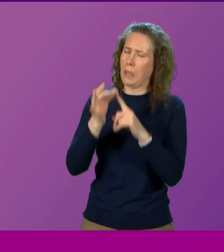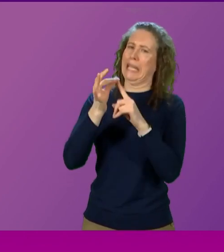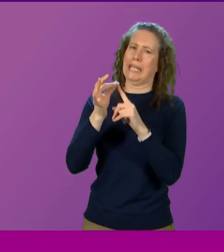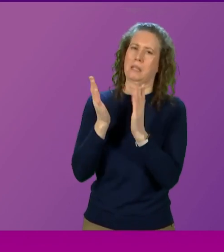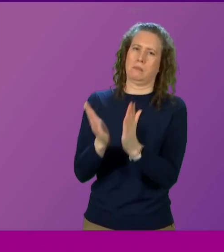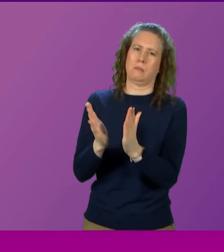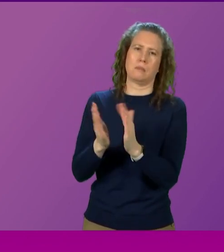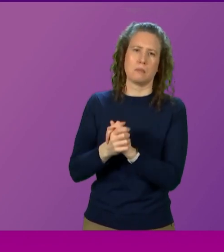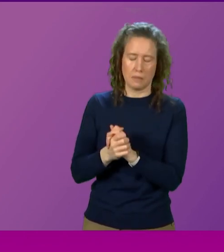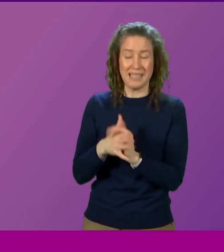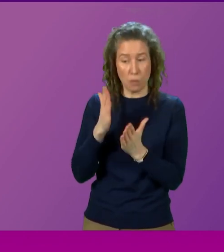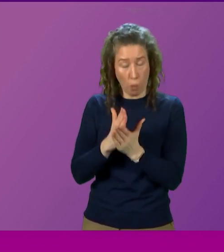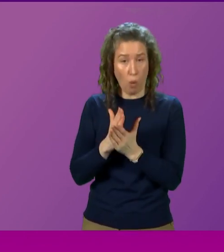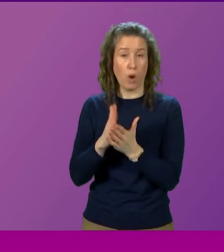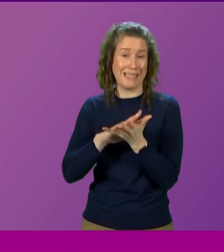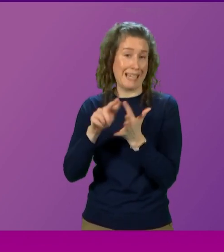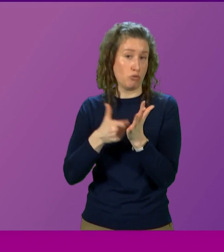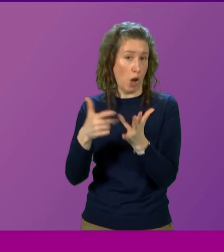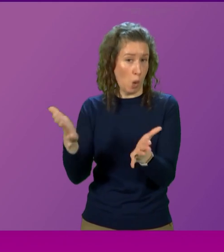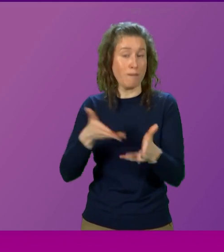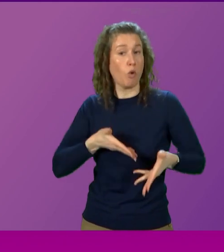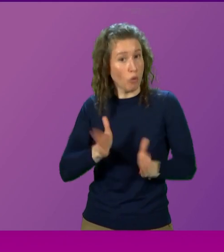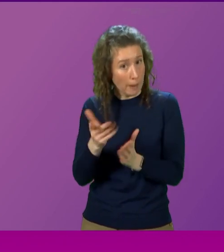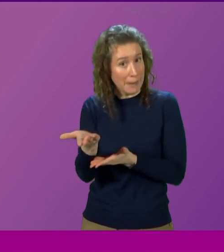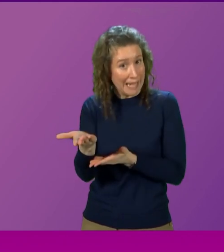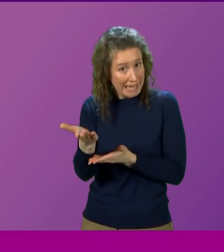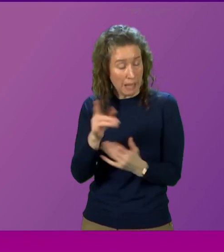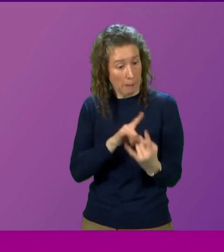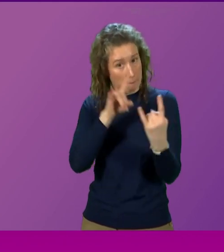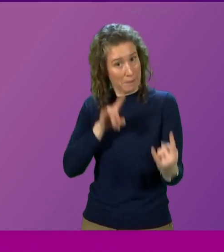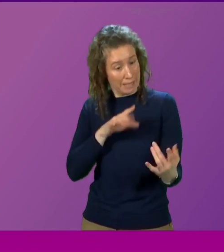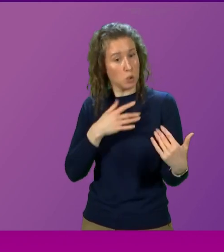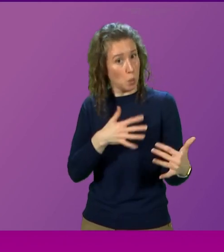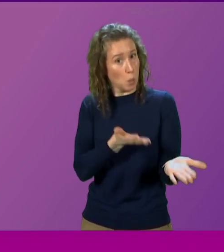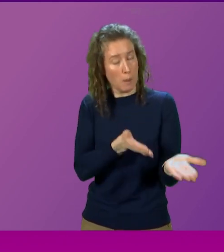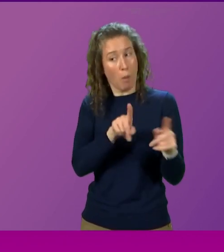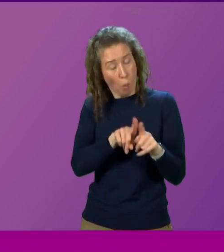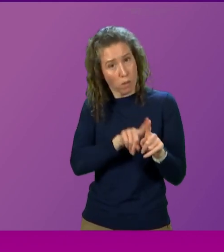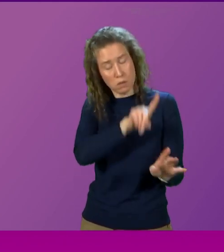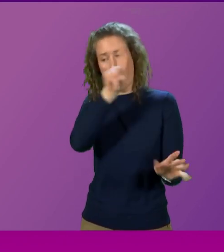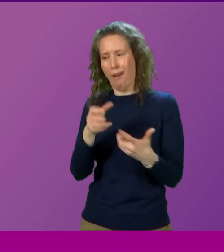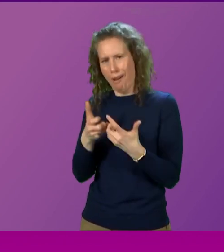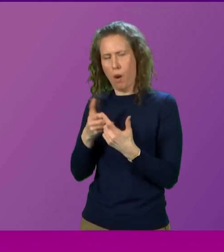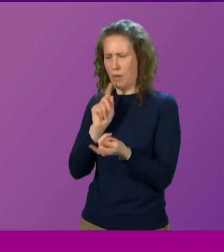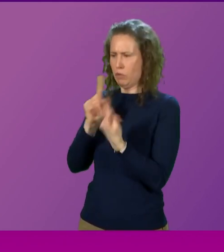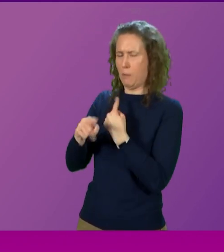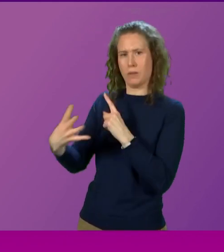He was a hero of rugby but, off the pitch, his response to his MND diagnosis was truly